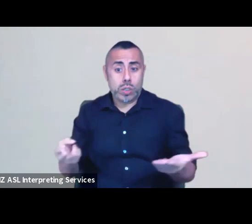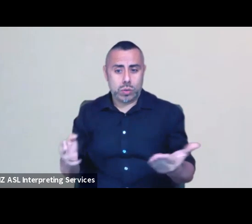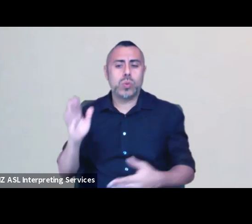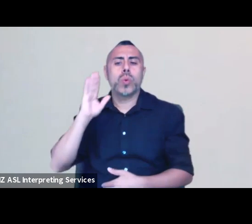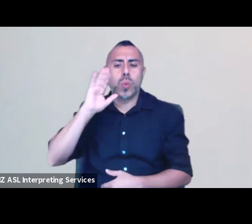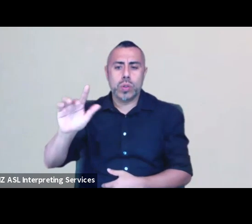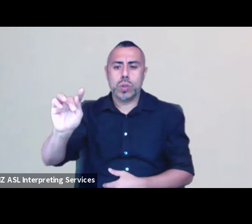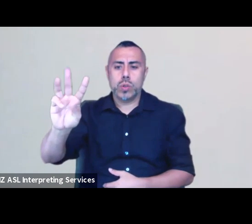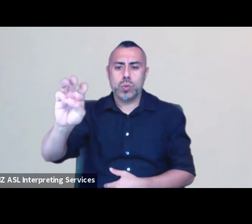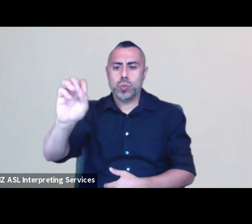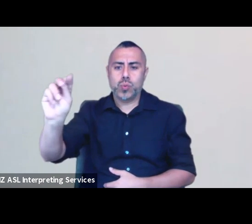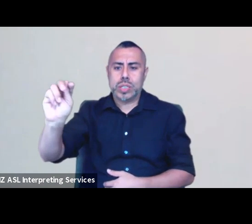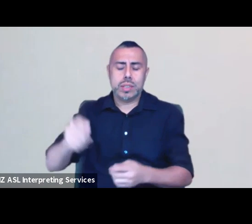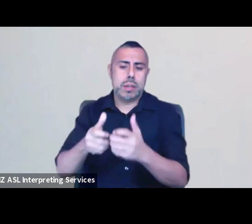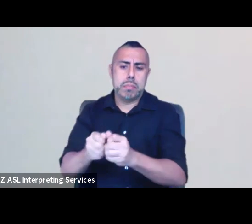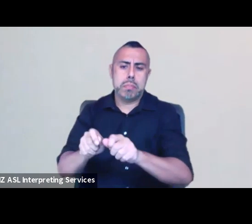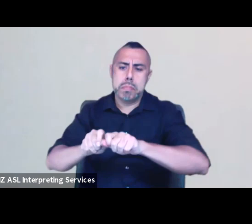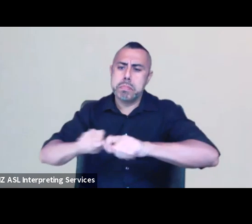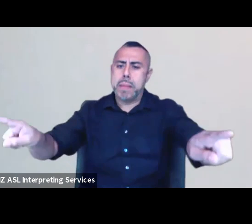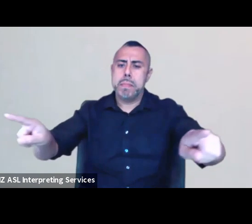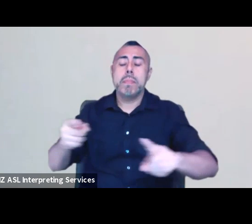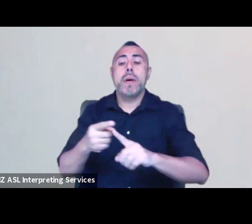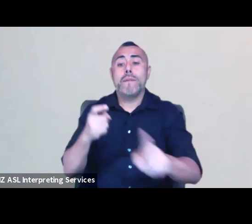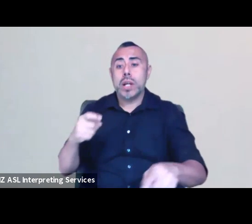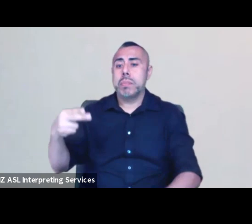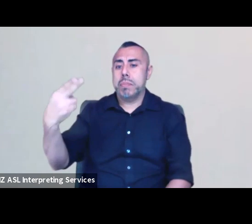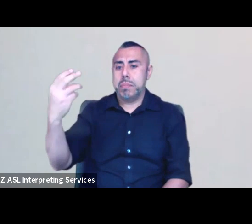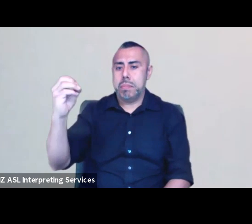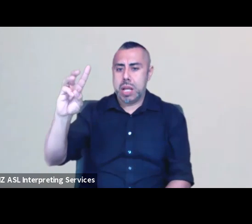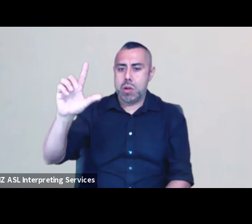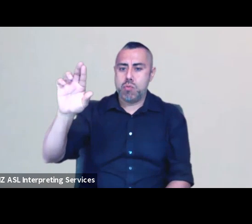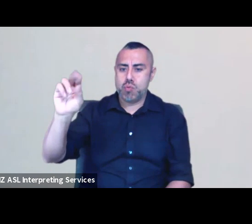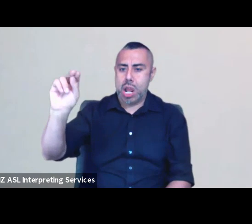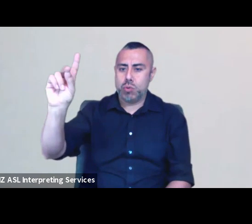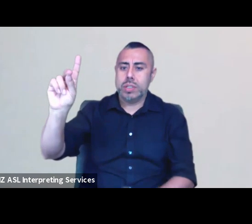by HowlRound so please check Twitter